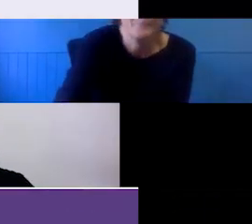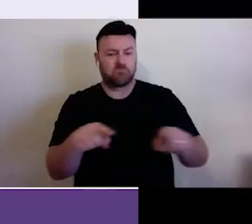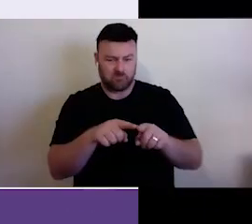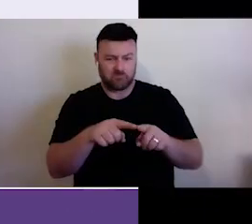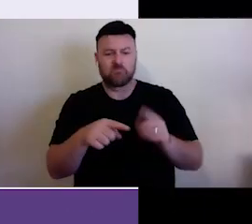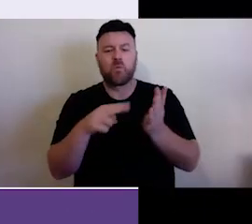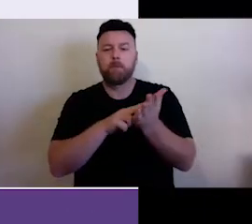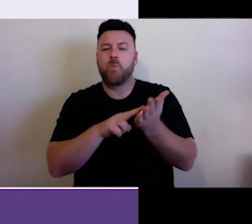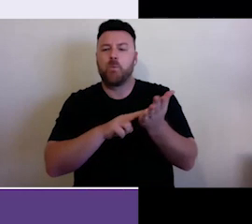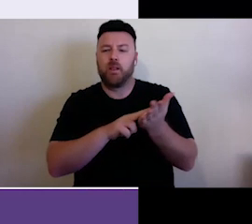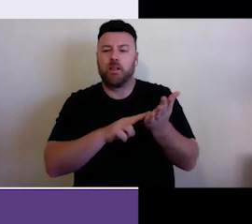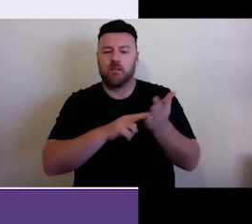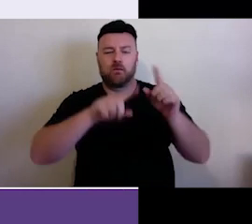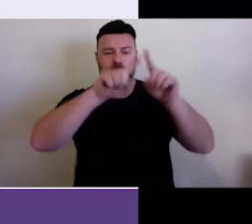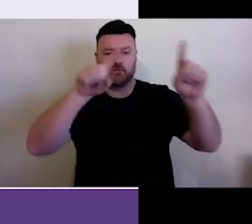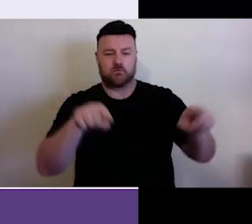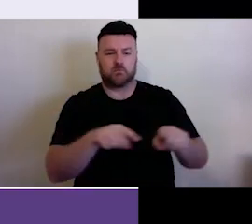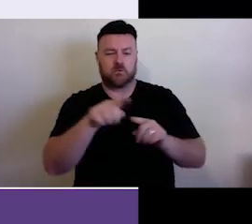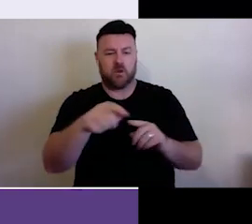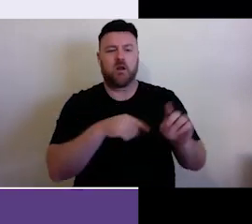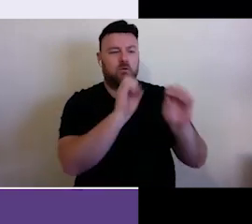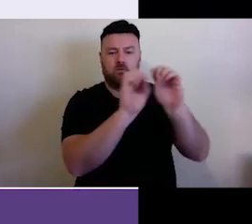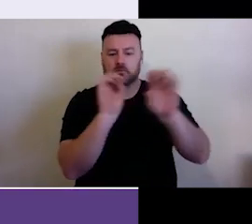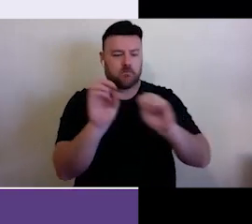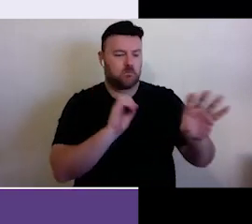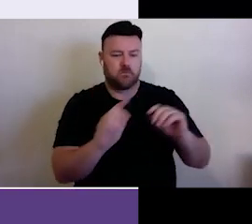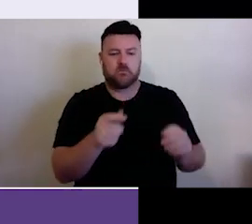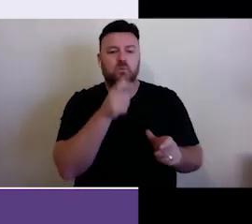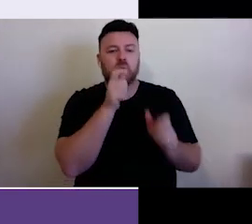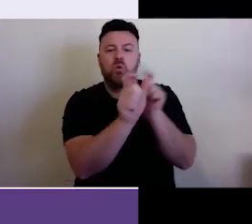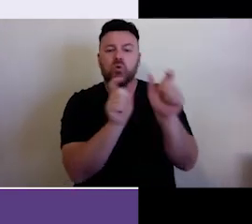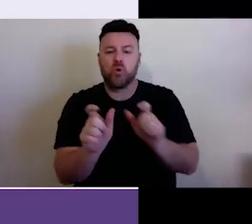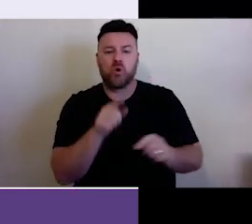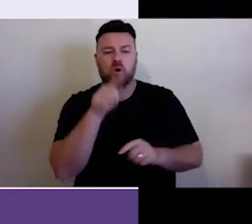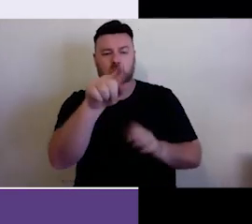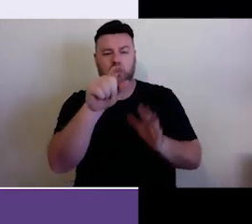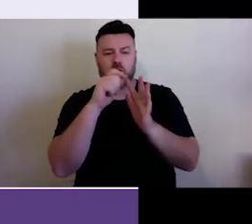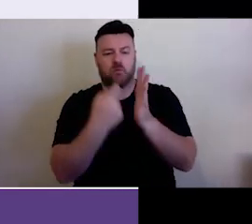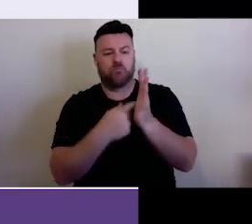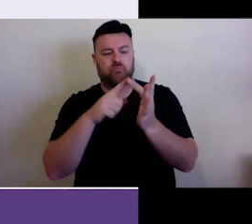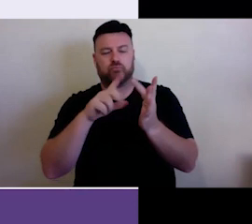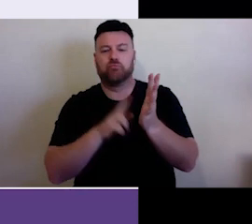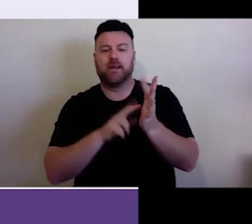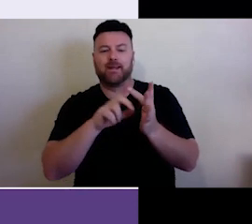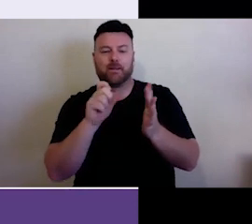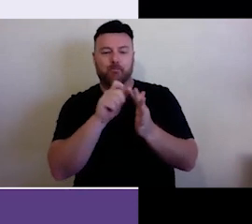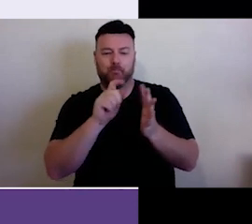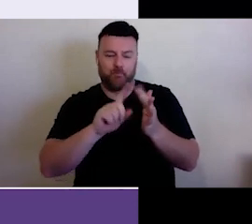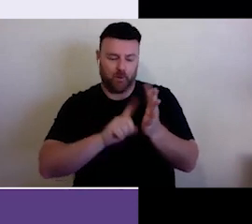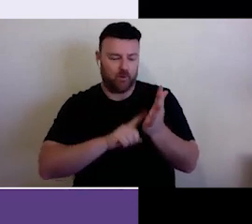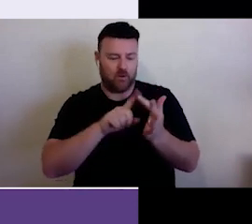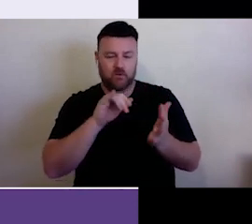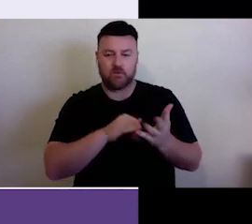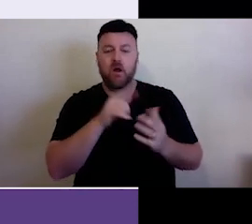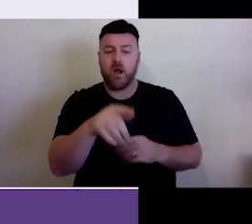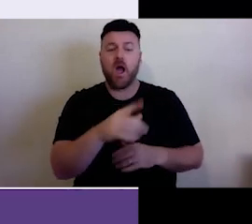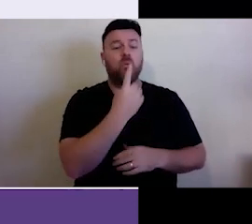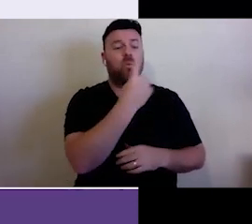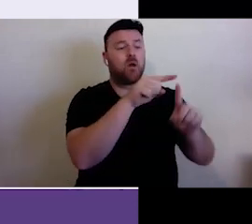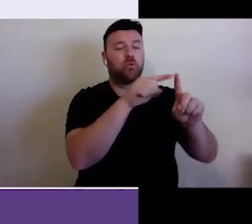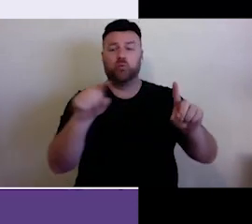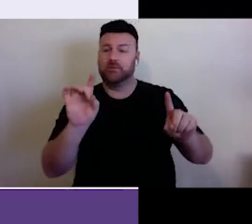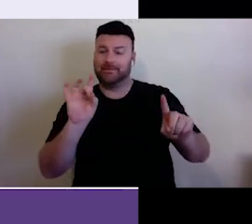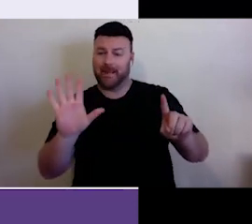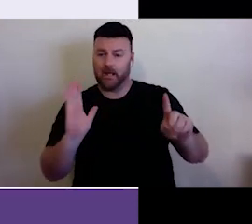to 5 which have the principles. Although it's 1 to 10, they're not